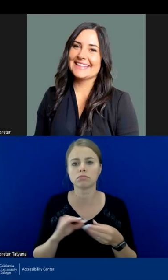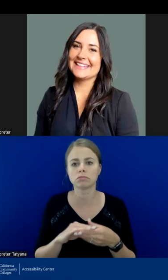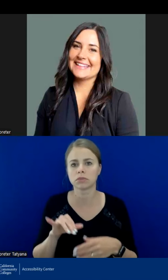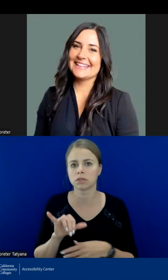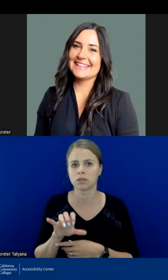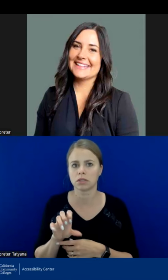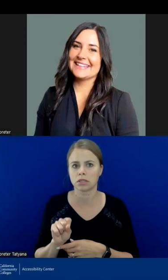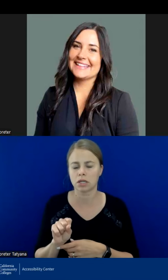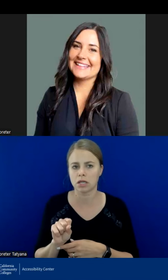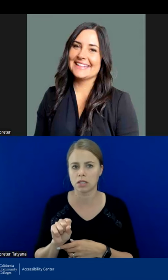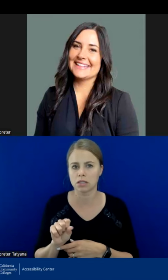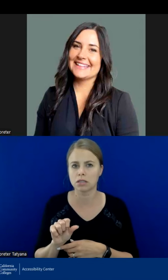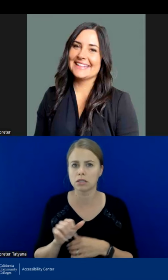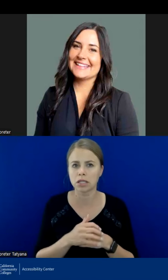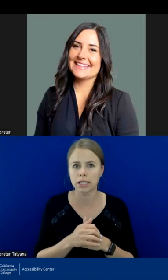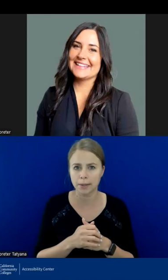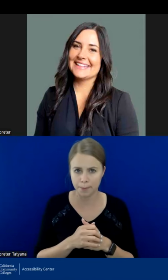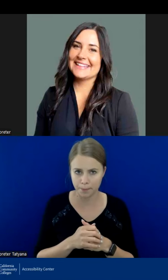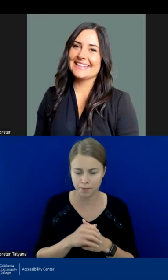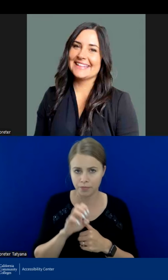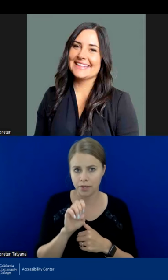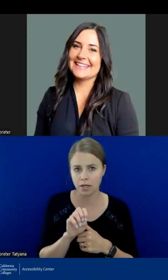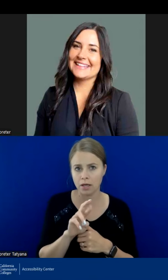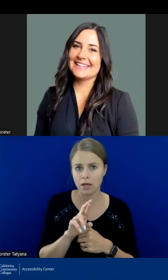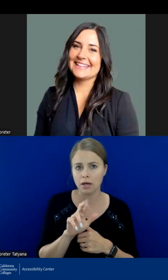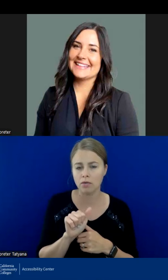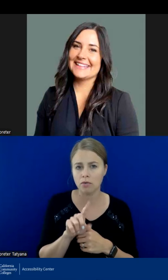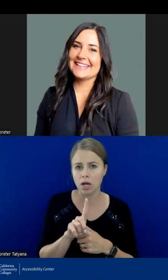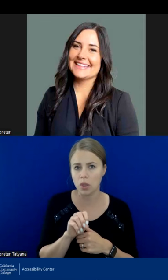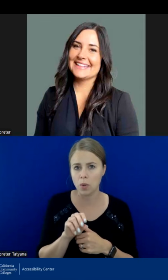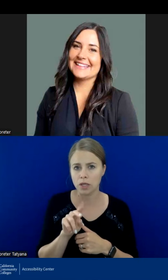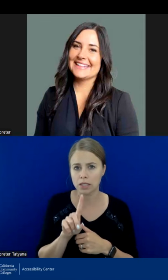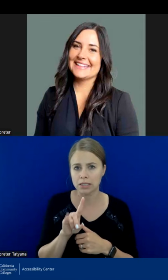errando discimus, or mistakes are learning experiences.